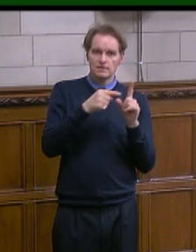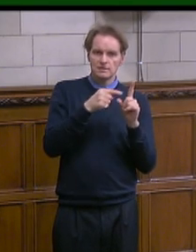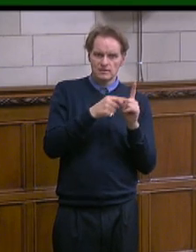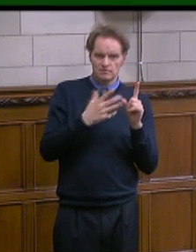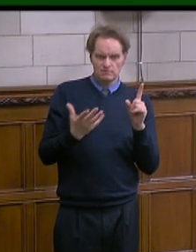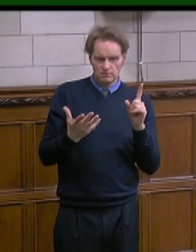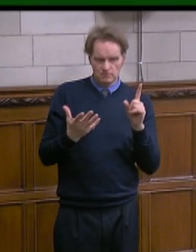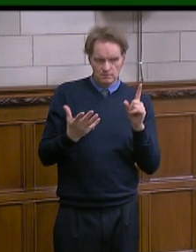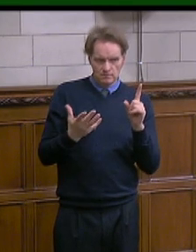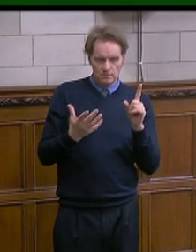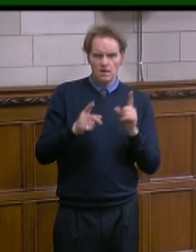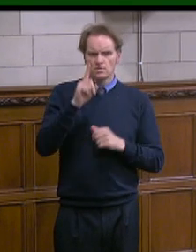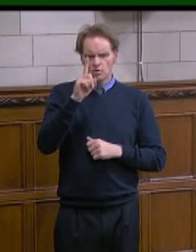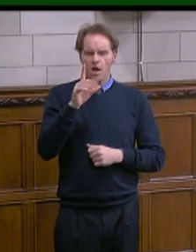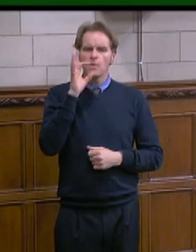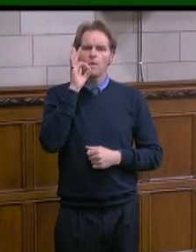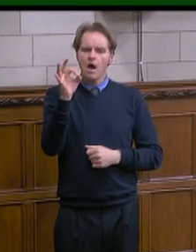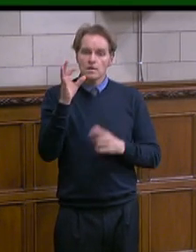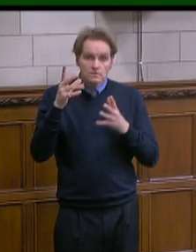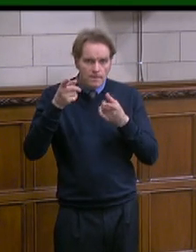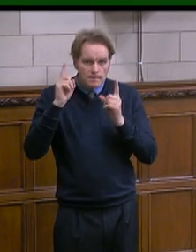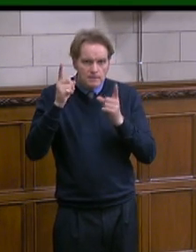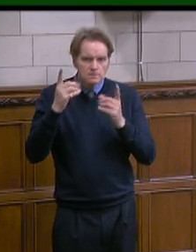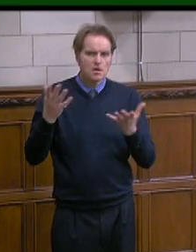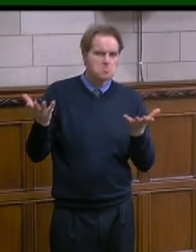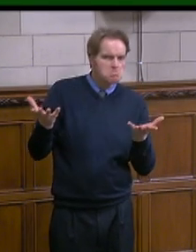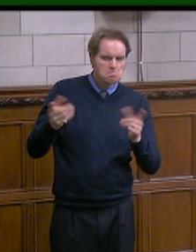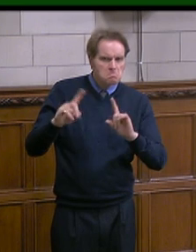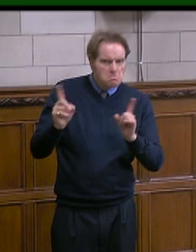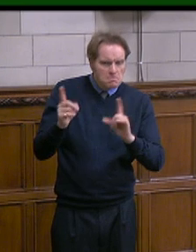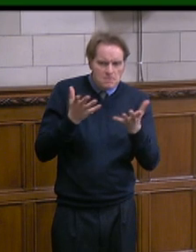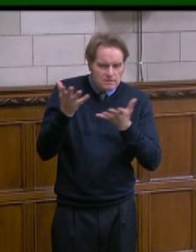I therefore need to ask the Minister what discussions he has had with his ministerial